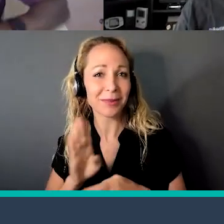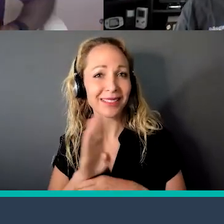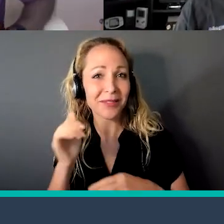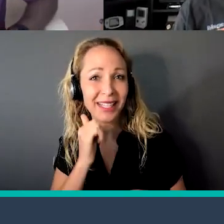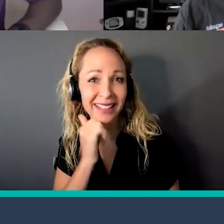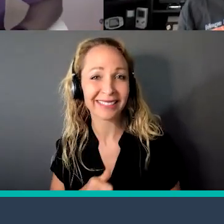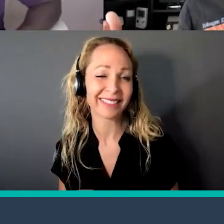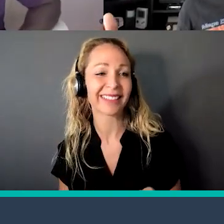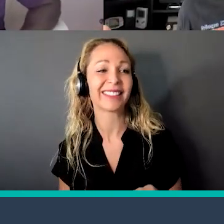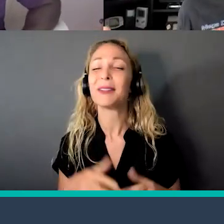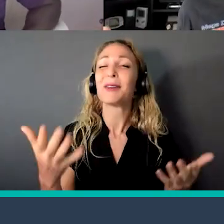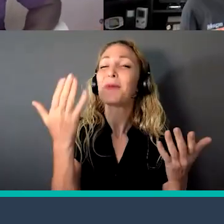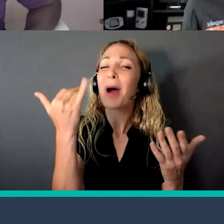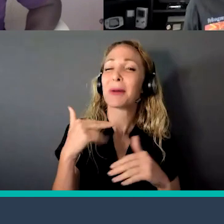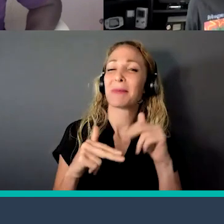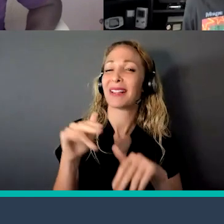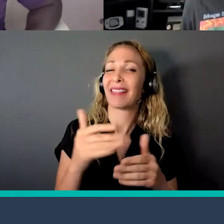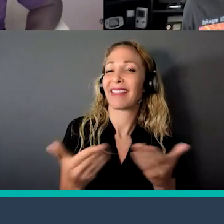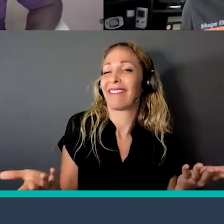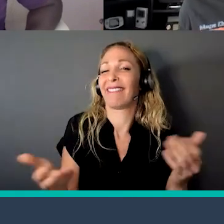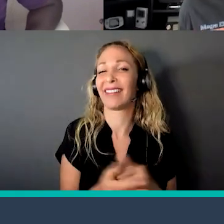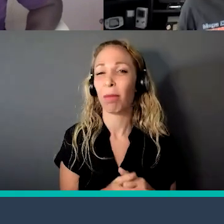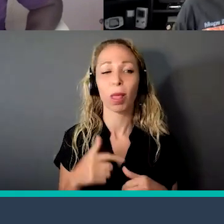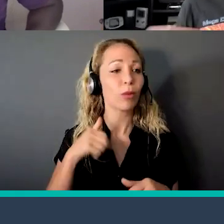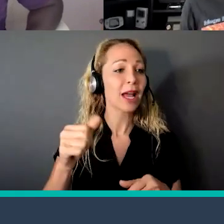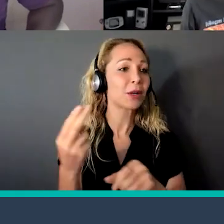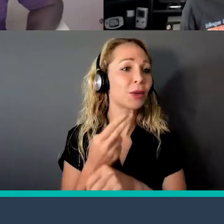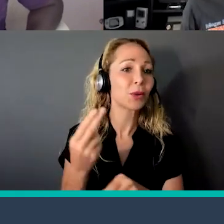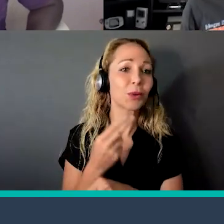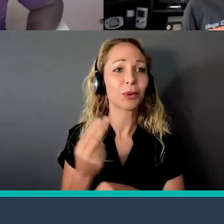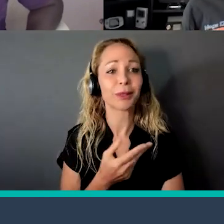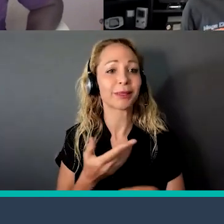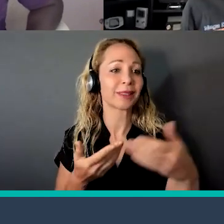WE COULD HAVE USED THE DEAL OBJECT AND JAM EVERYTHING ON THE CONTACT.